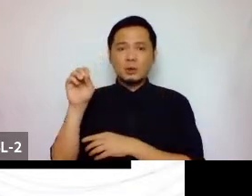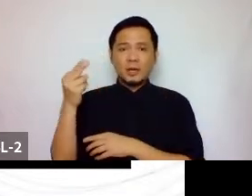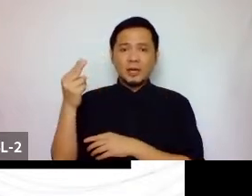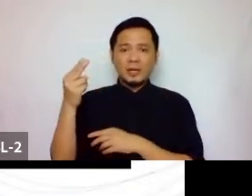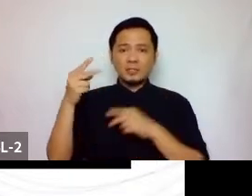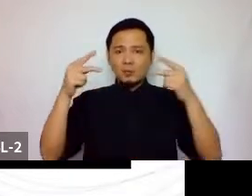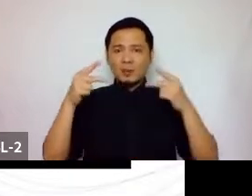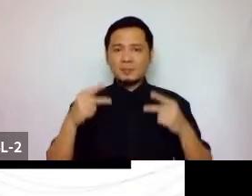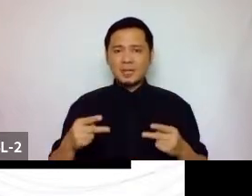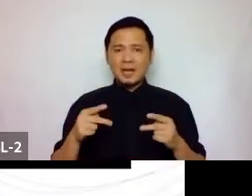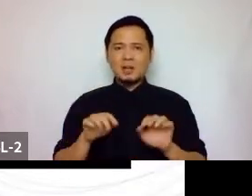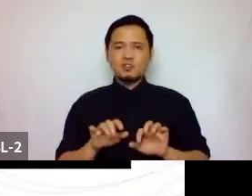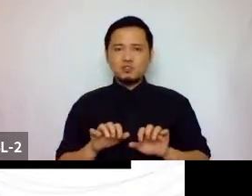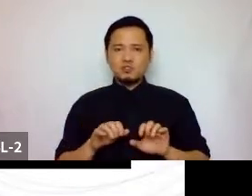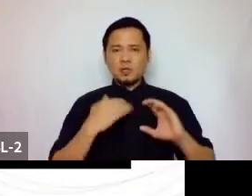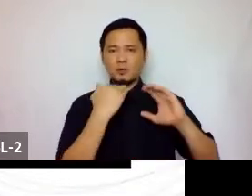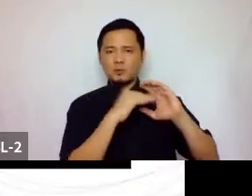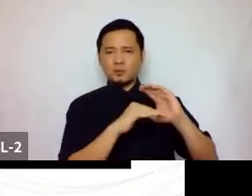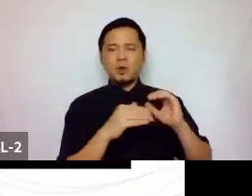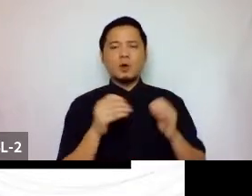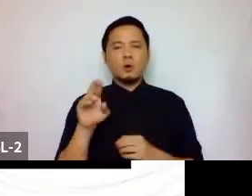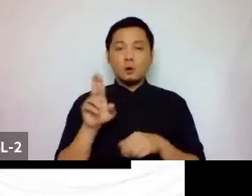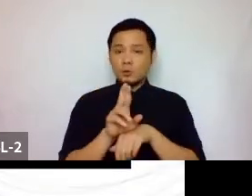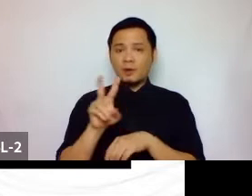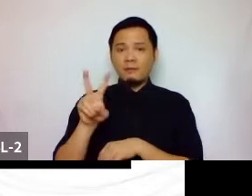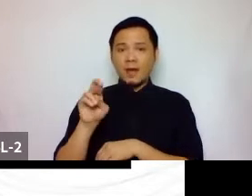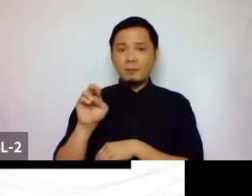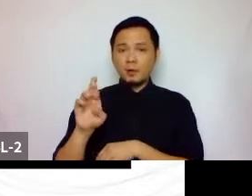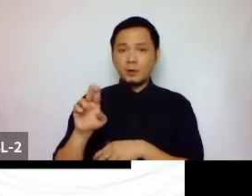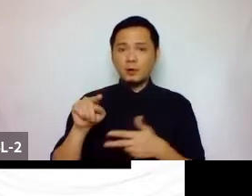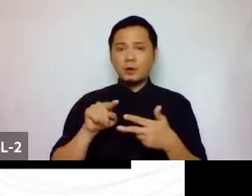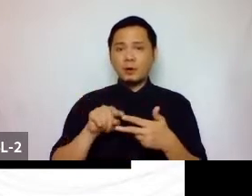Just look for her on Viber or on your Facebook Messenger.